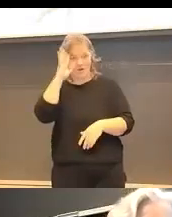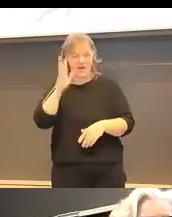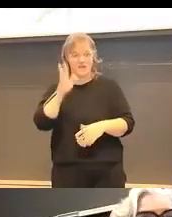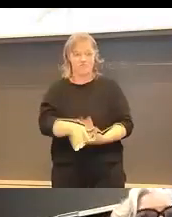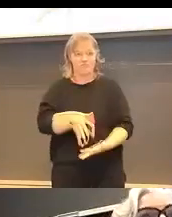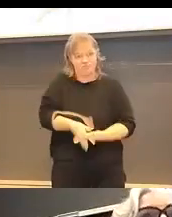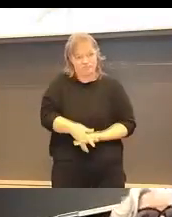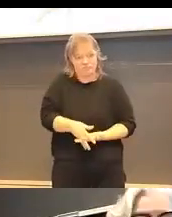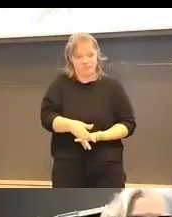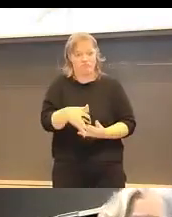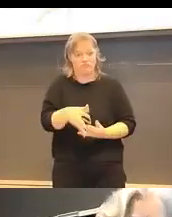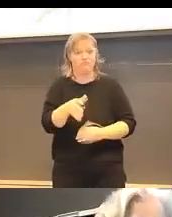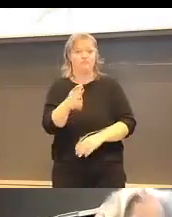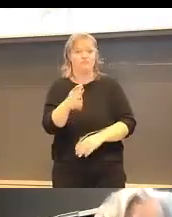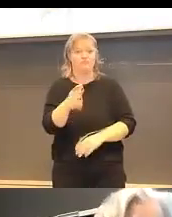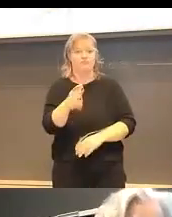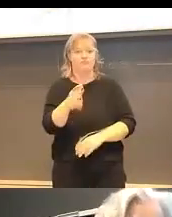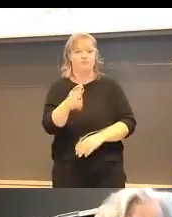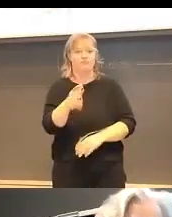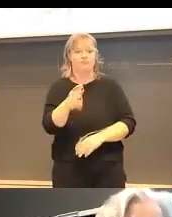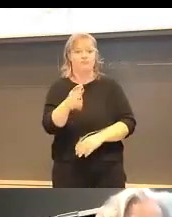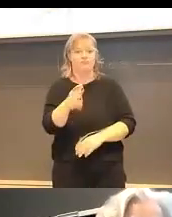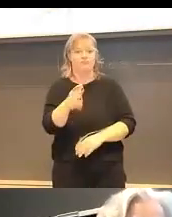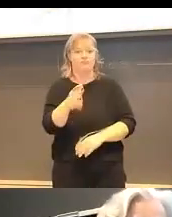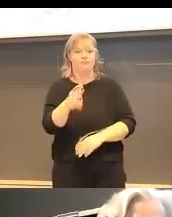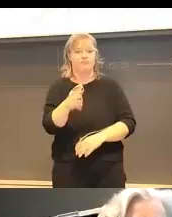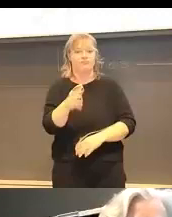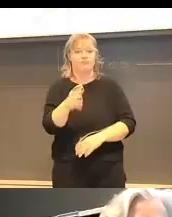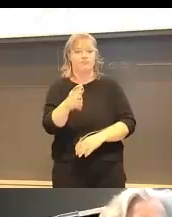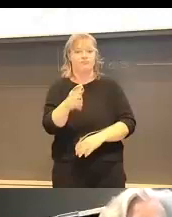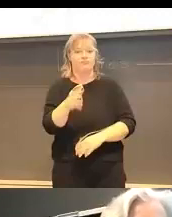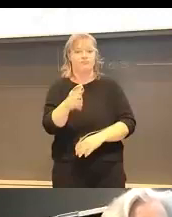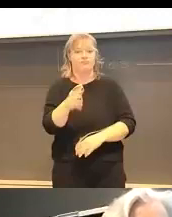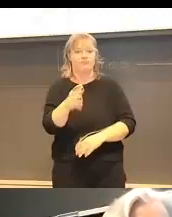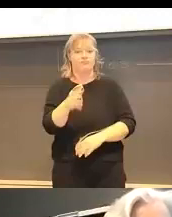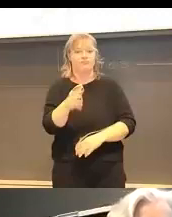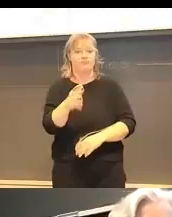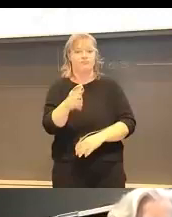therapy at the trunk of the tree we've applied this to Patient Care with family oriented Primary